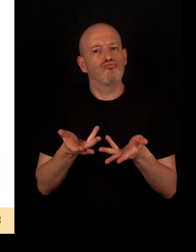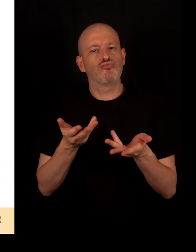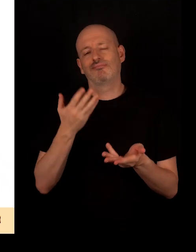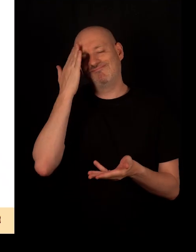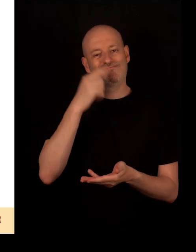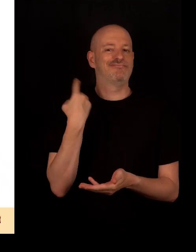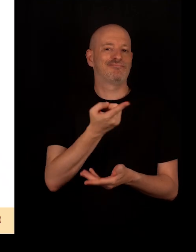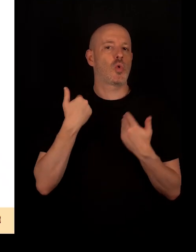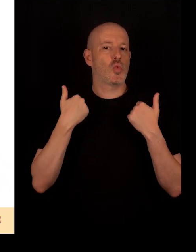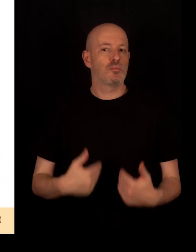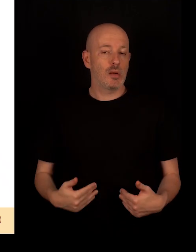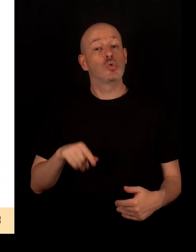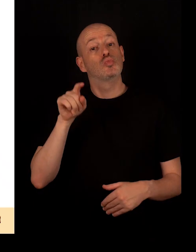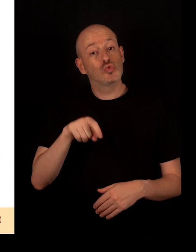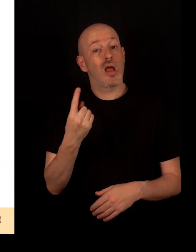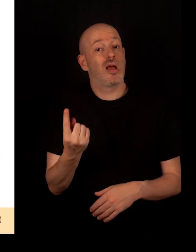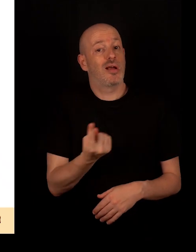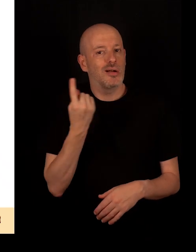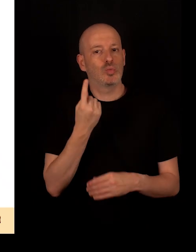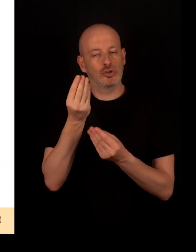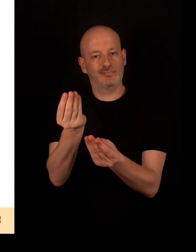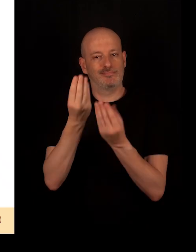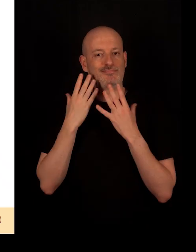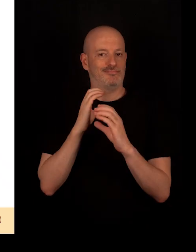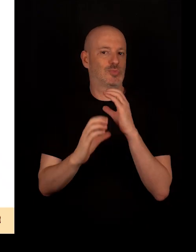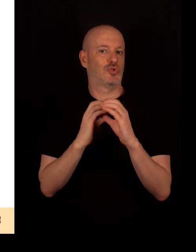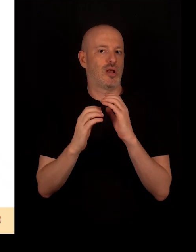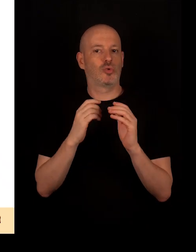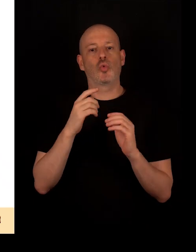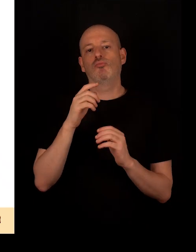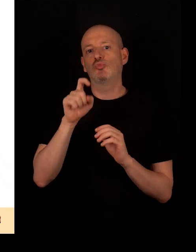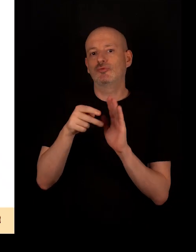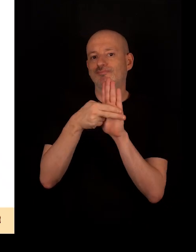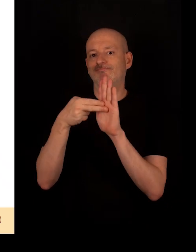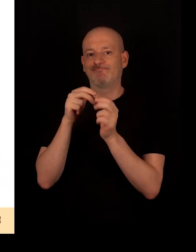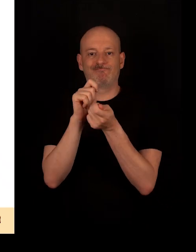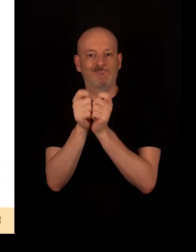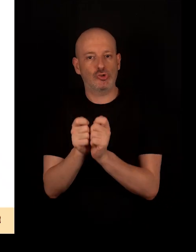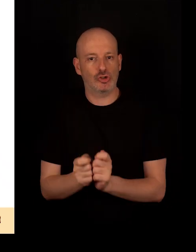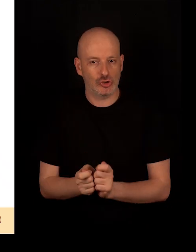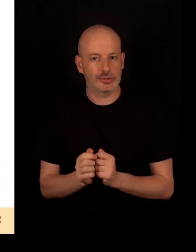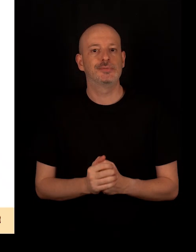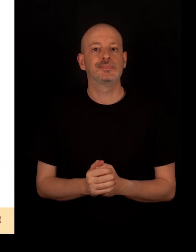We know that we are all humans. But it must be always communicated to us and an amendment might be needed.